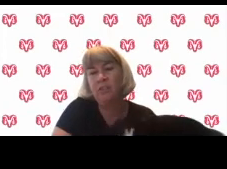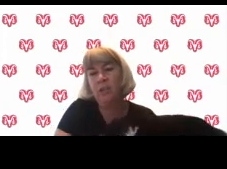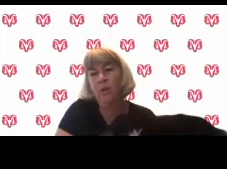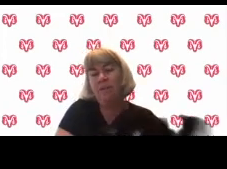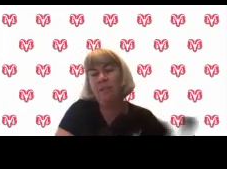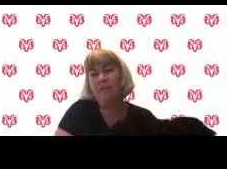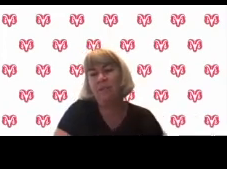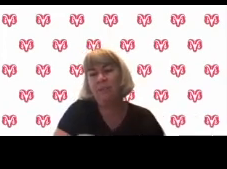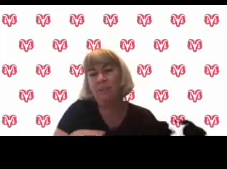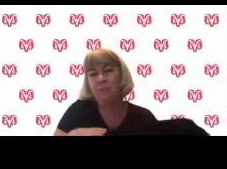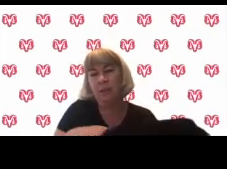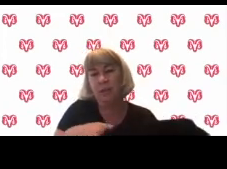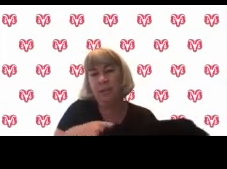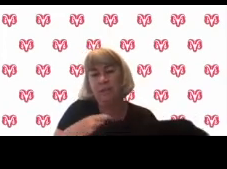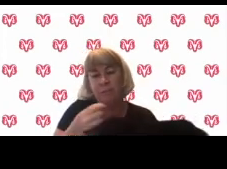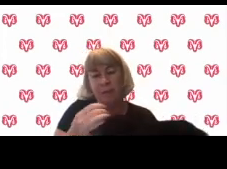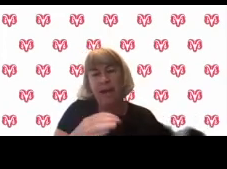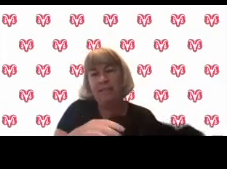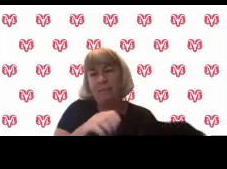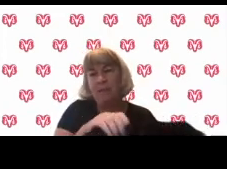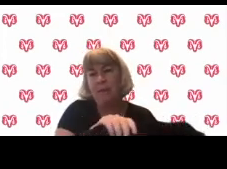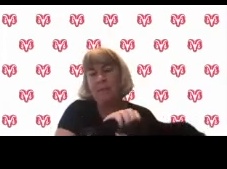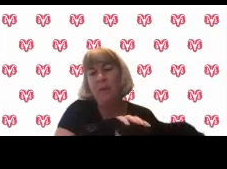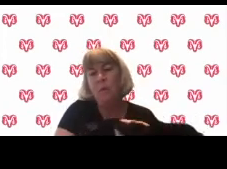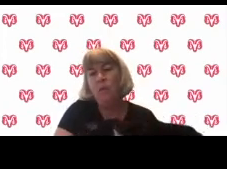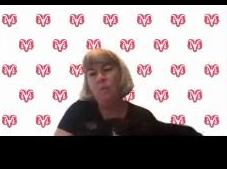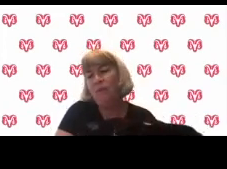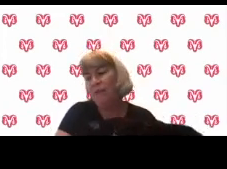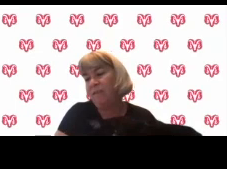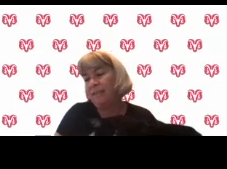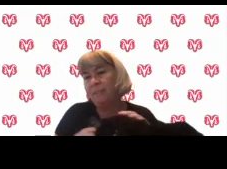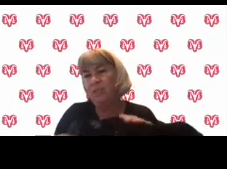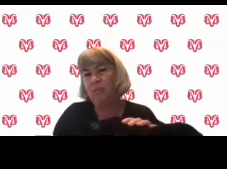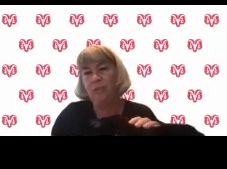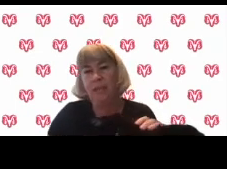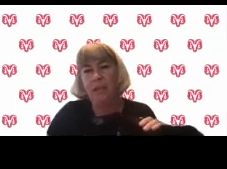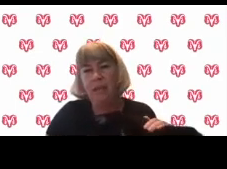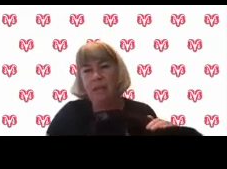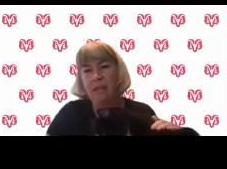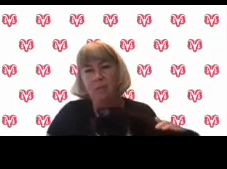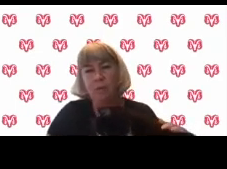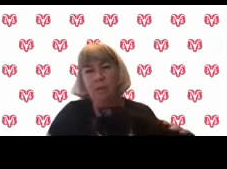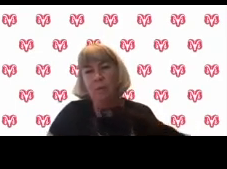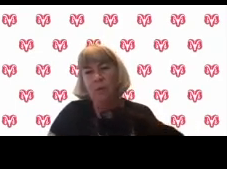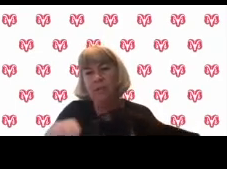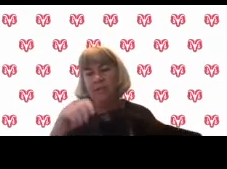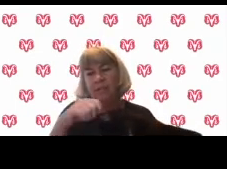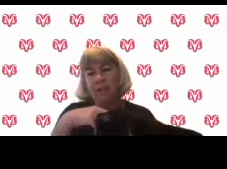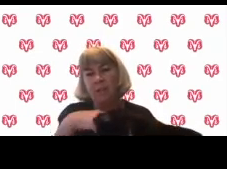And so even if there are some similarities from the past, sometimes when you move out of that space, you forget it. And I think it's really important to stay in touch